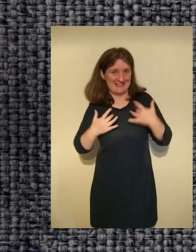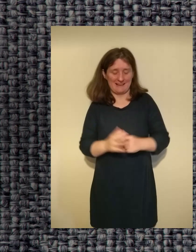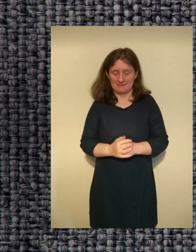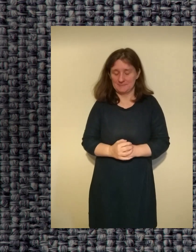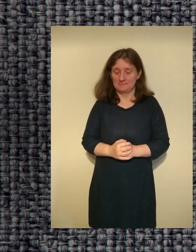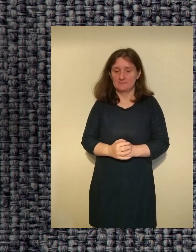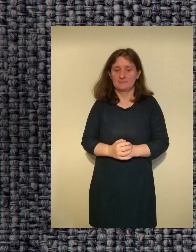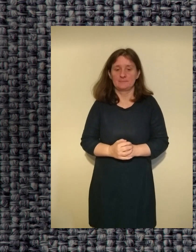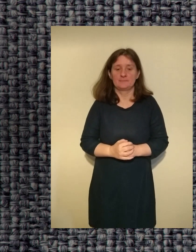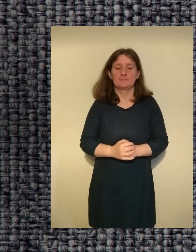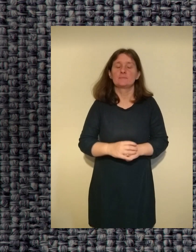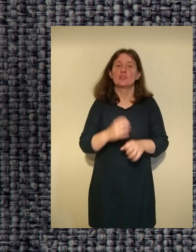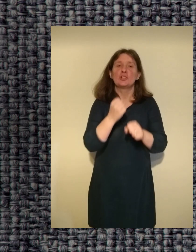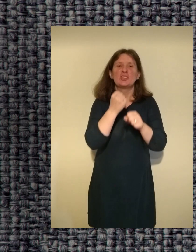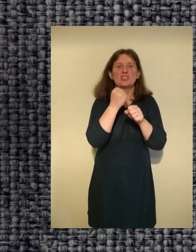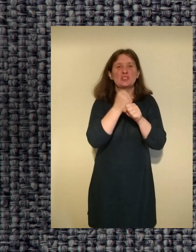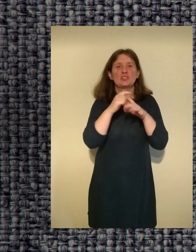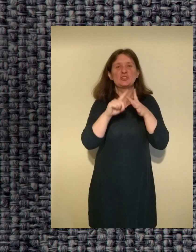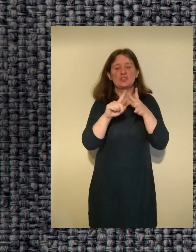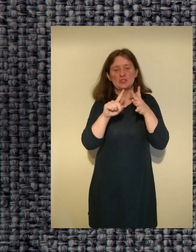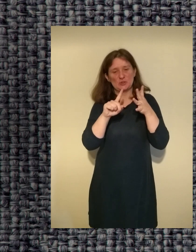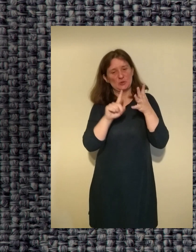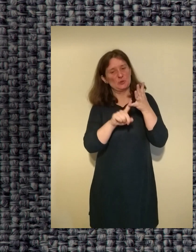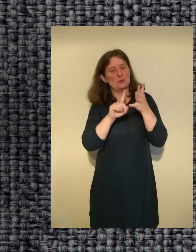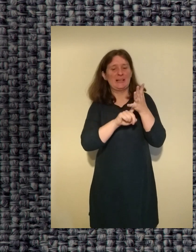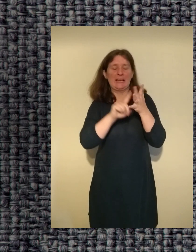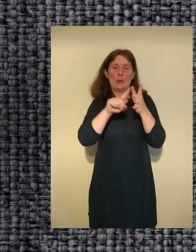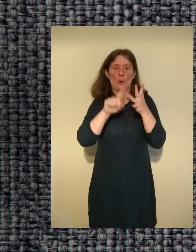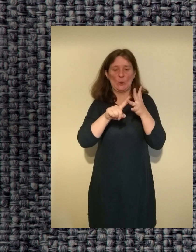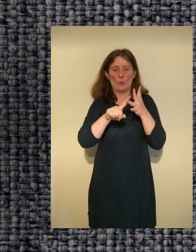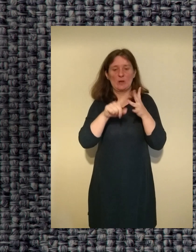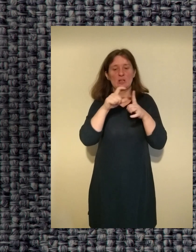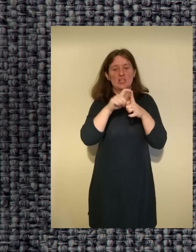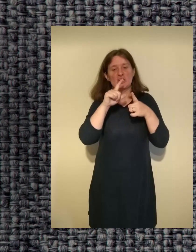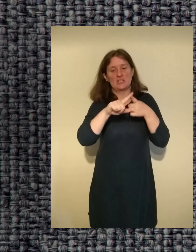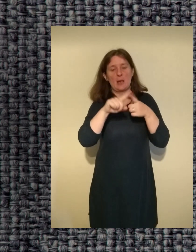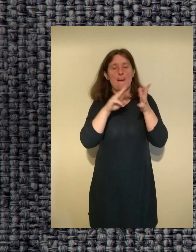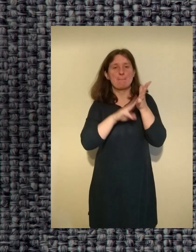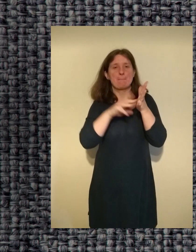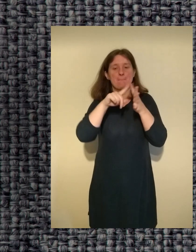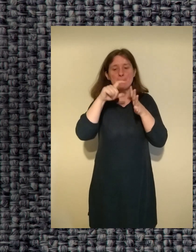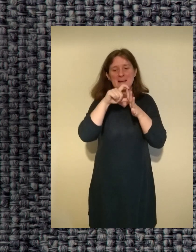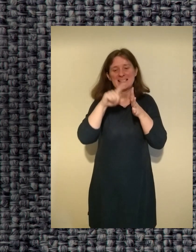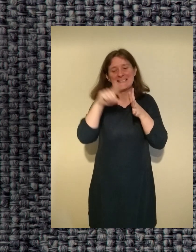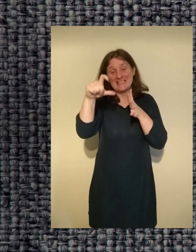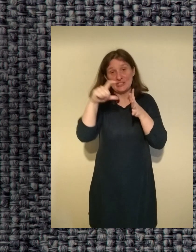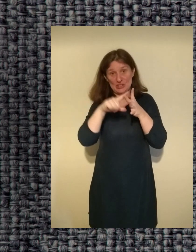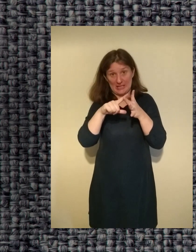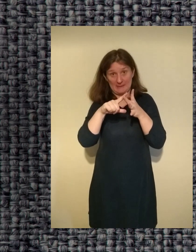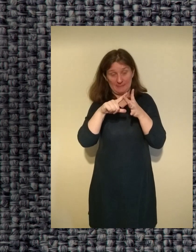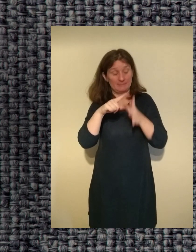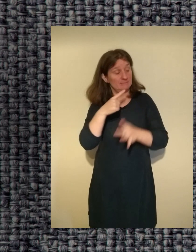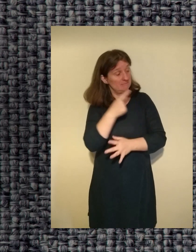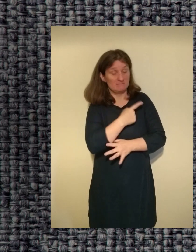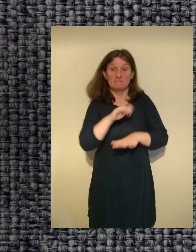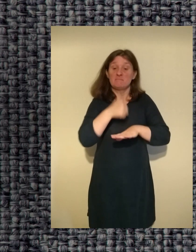a fascinating history. This painting was commissioned by Cardinal Giulio de' Medici, who was then Archbishop